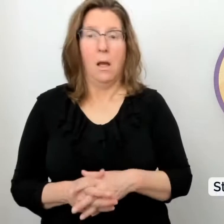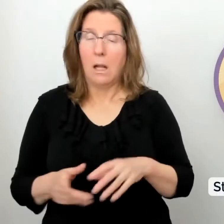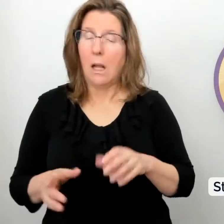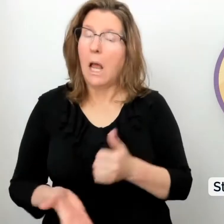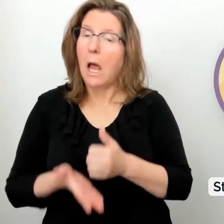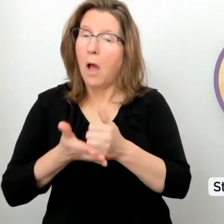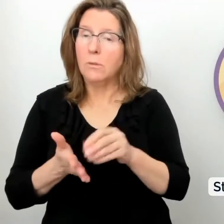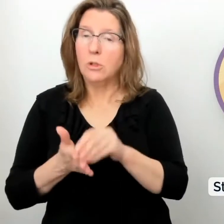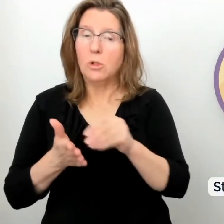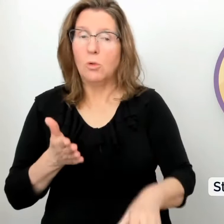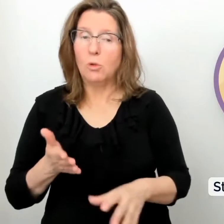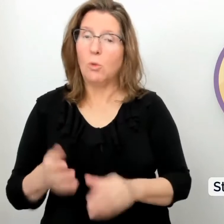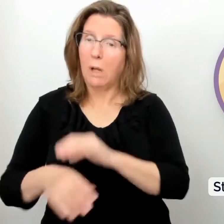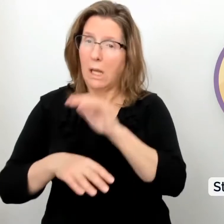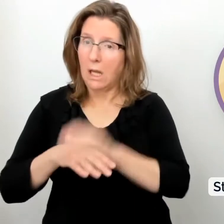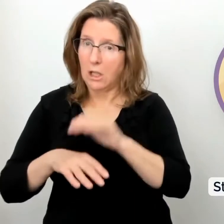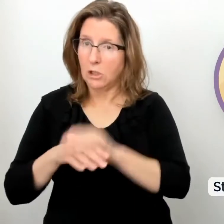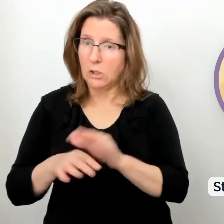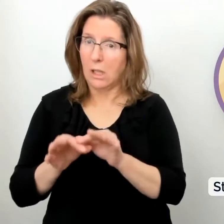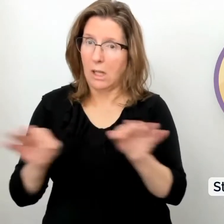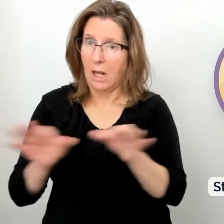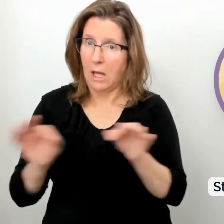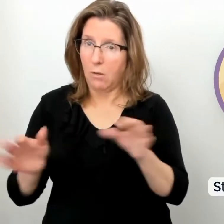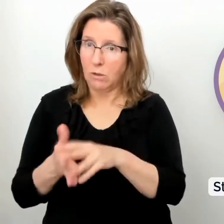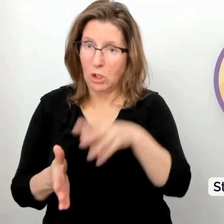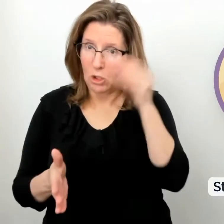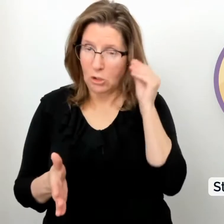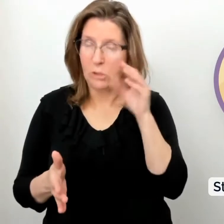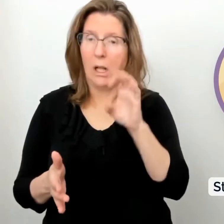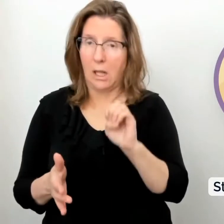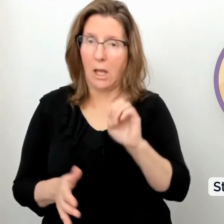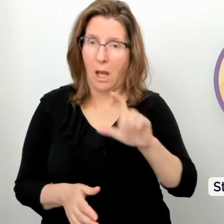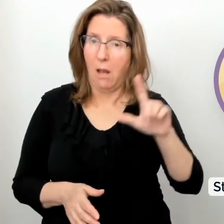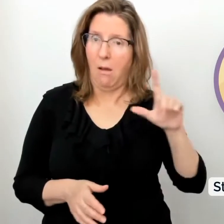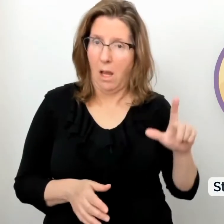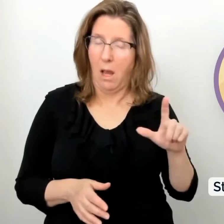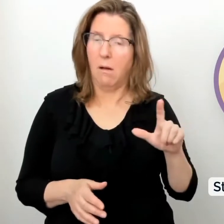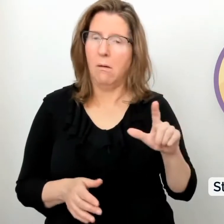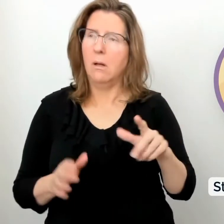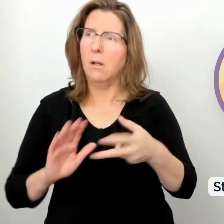Voice recognition software can help English language learners.